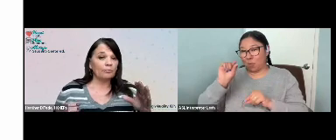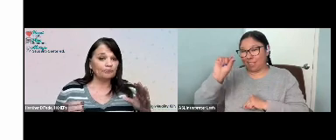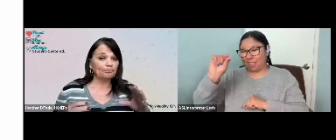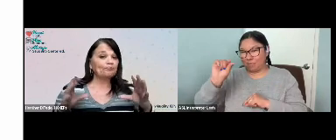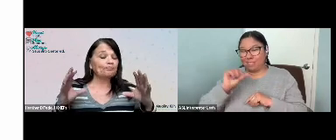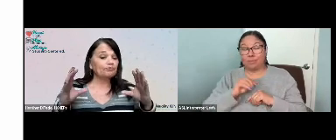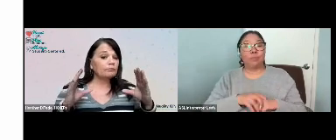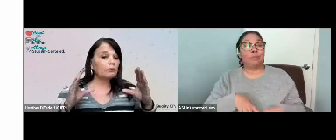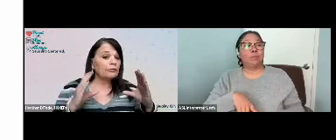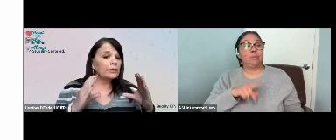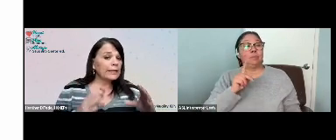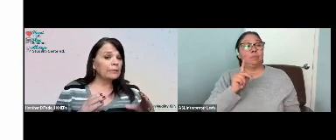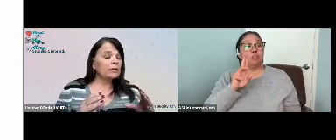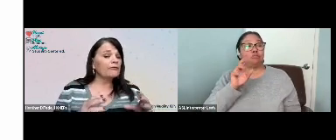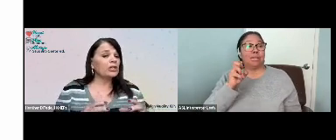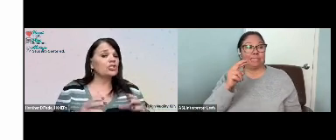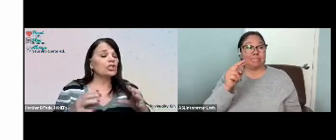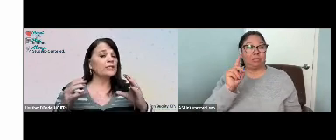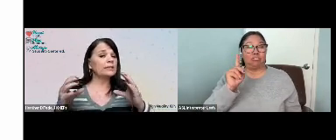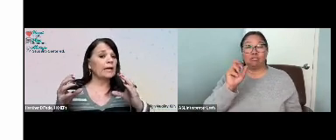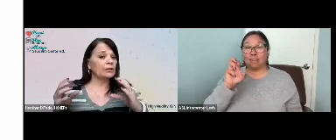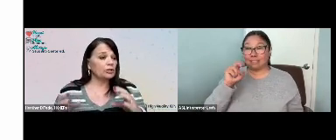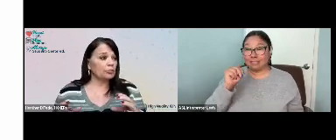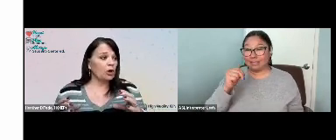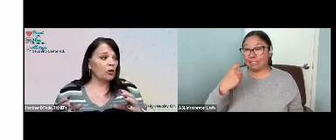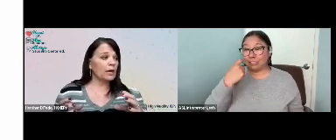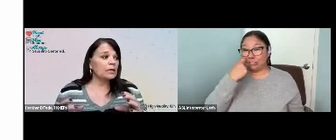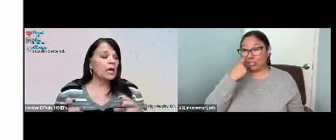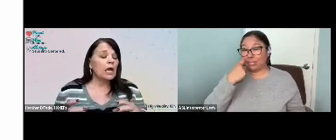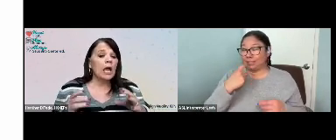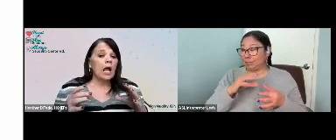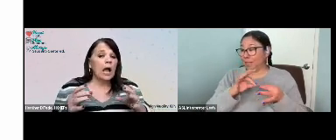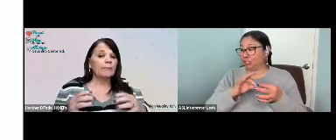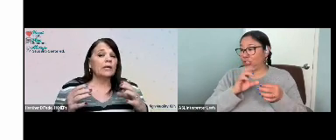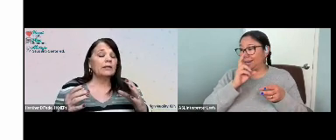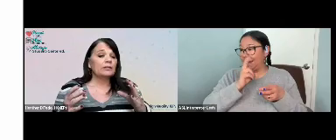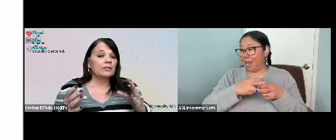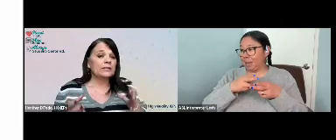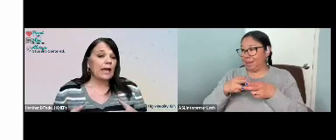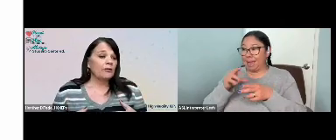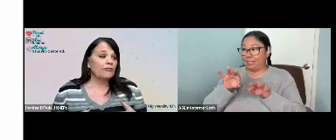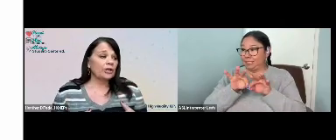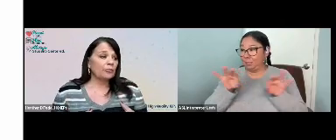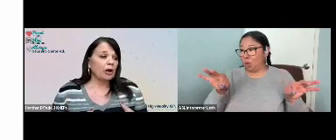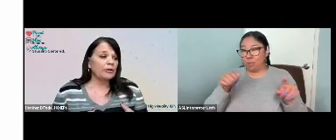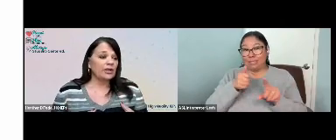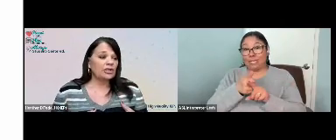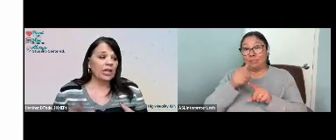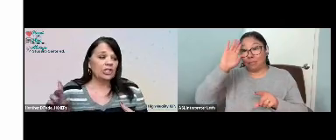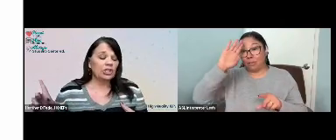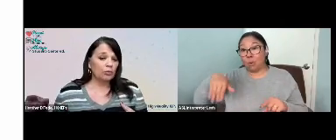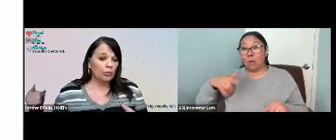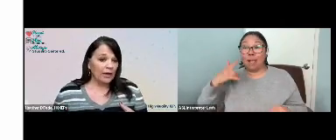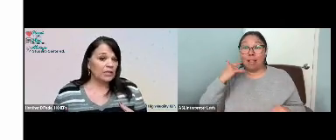about the naming conventions and the diploma. Um, this California Department of Education,